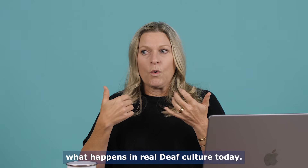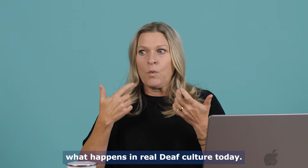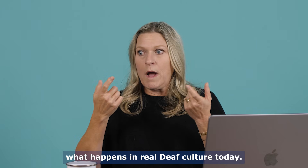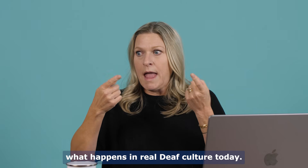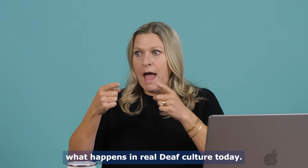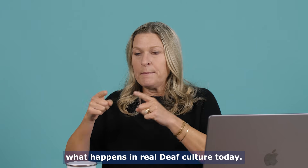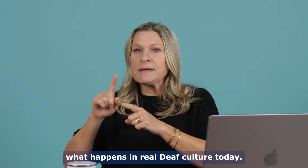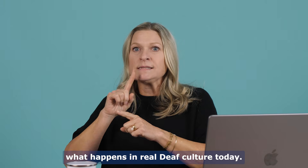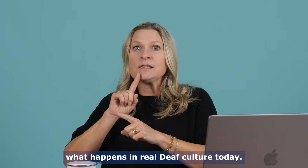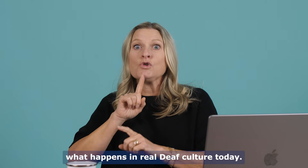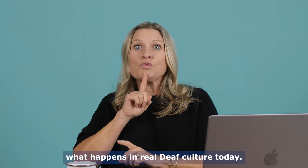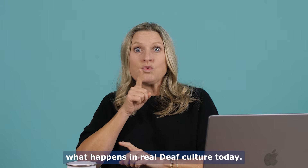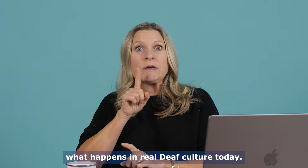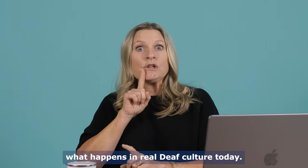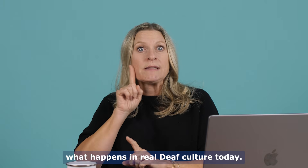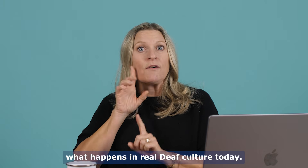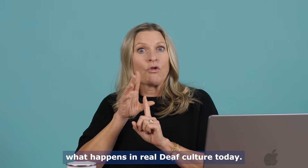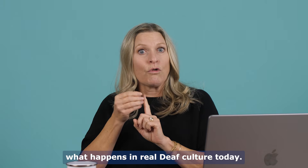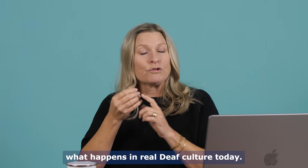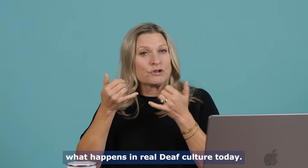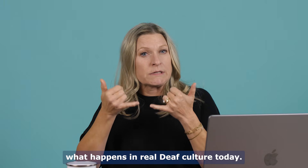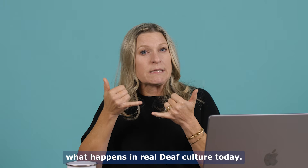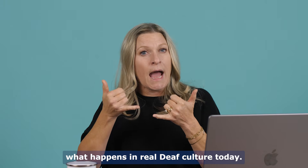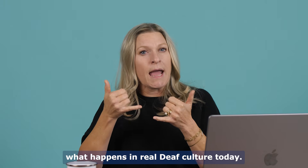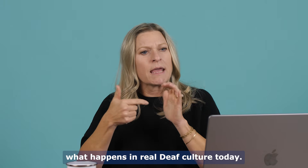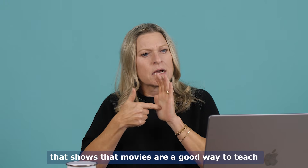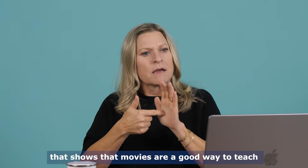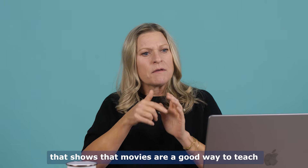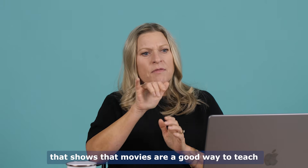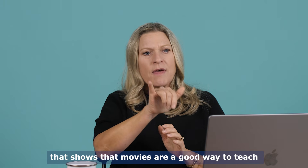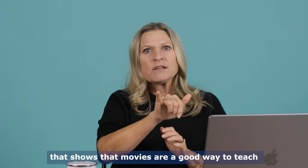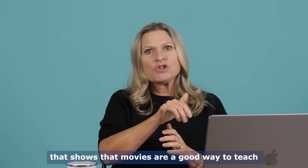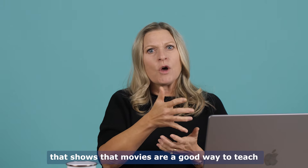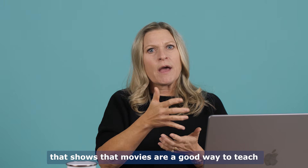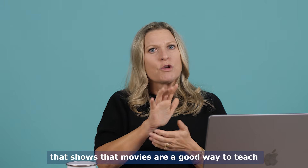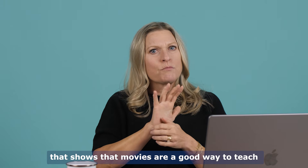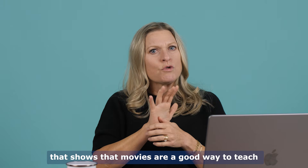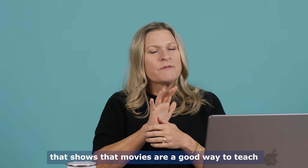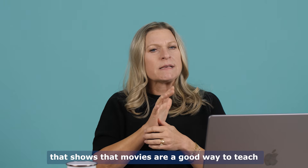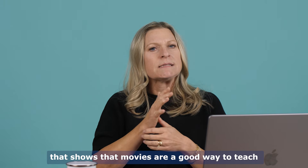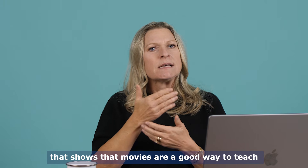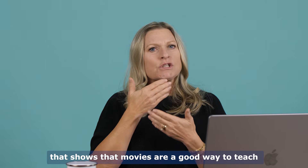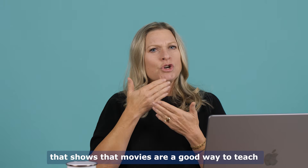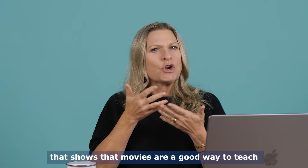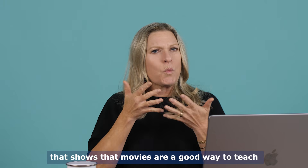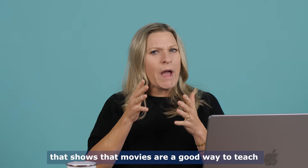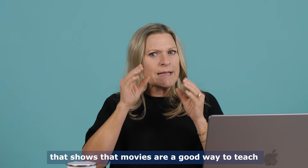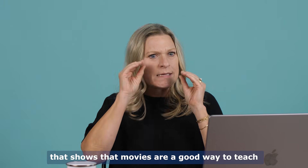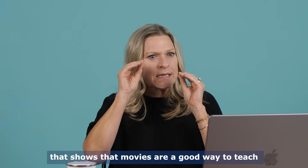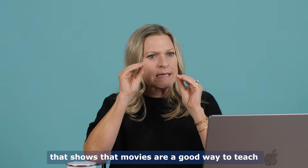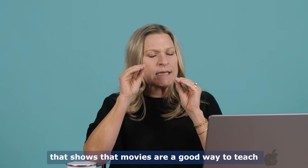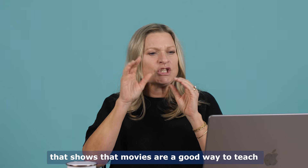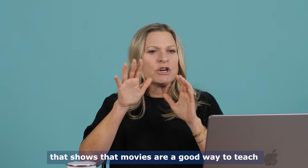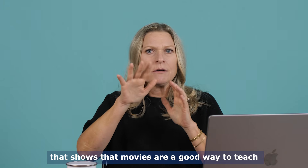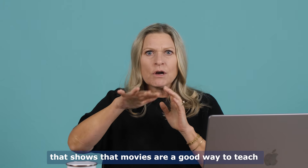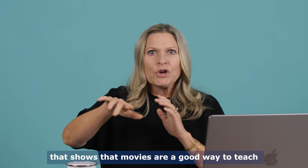what happens in real Deaf culture today. that shows that movies are a good way to teach